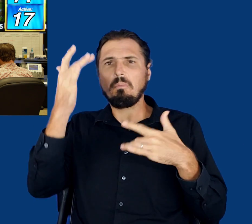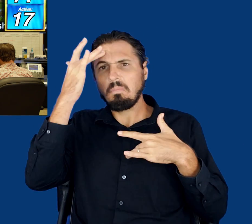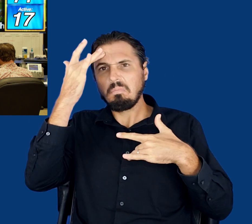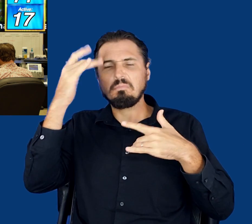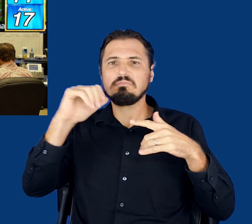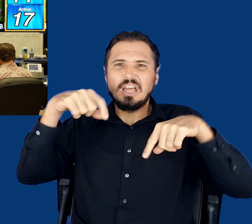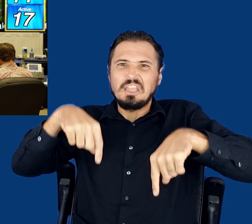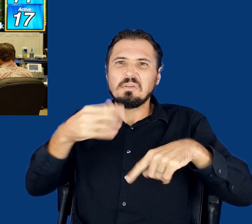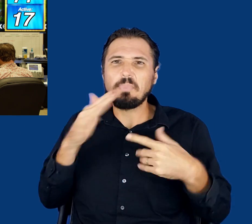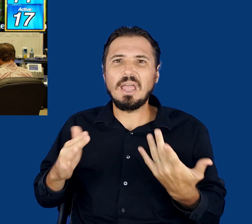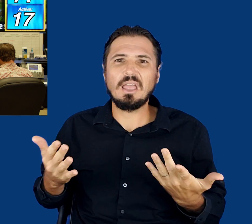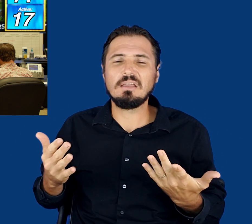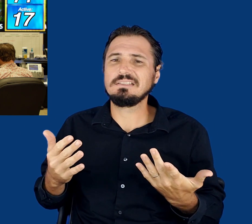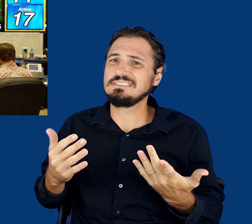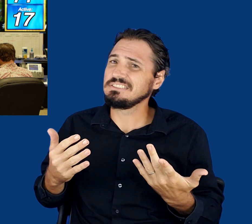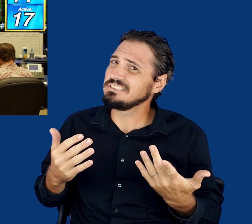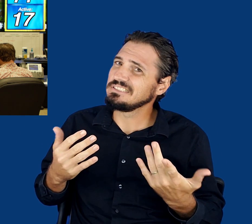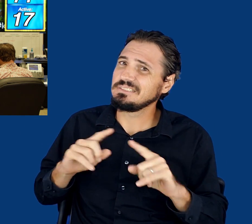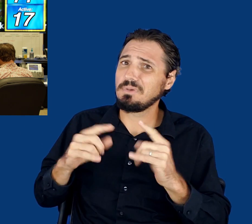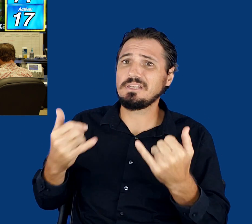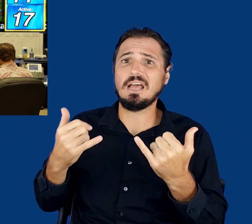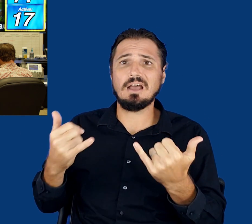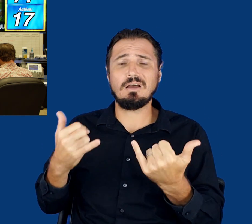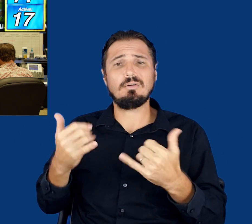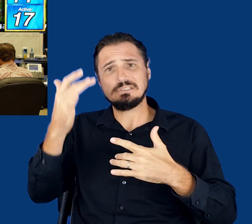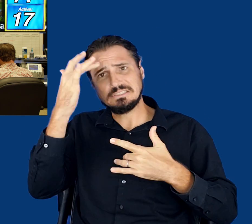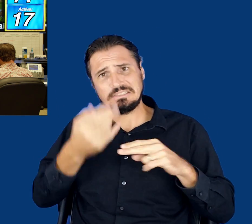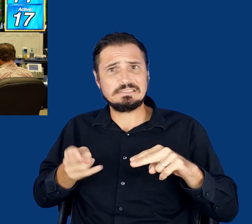longer the case. With our numbers climbing, we can and must do better